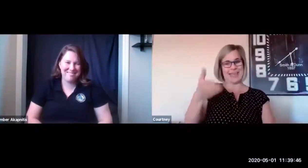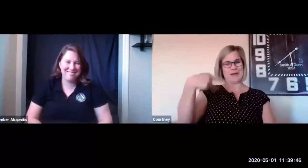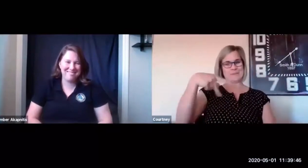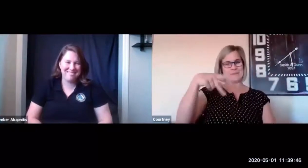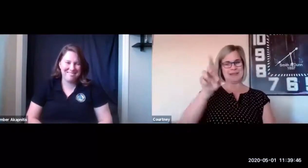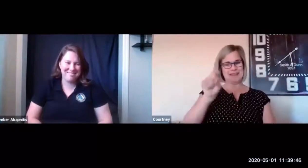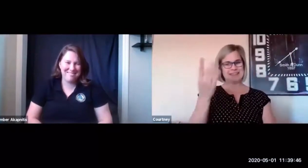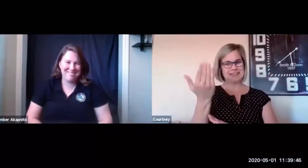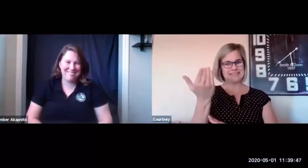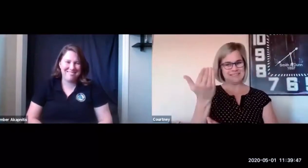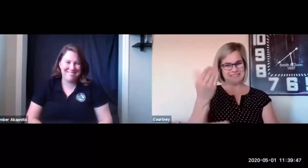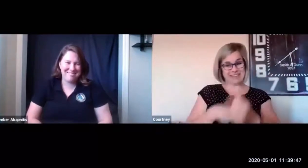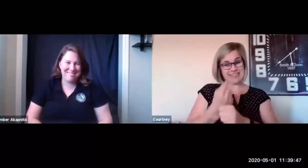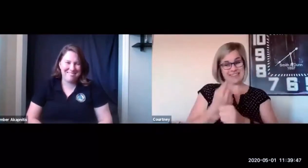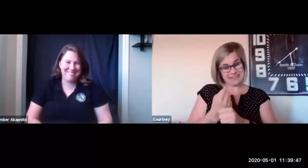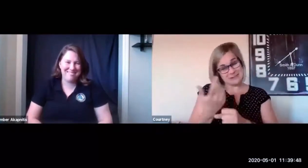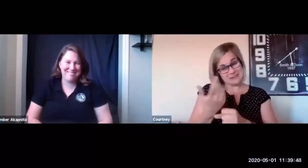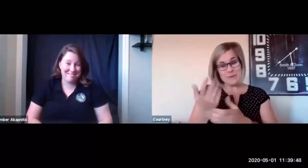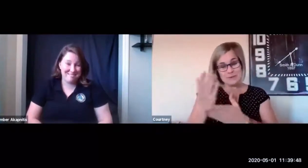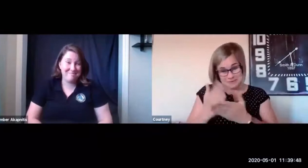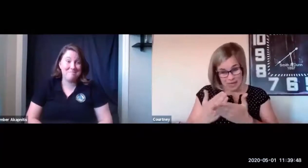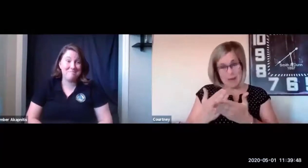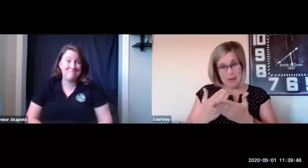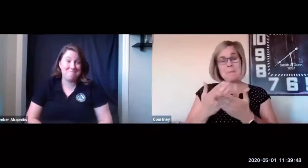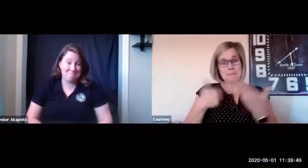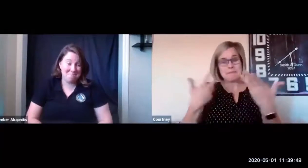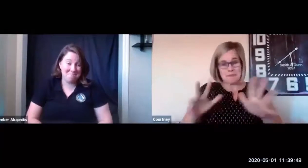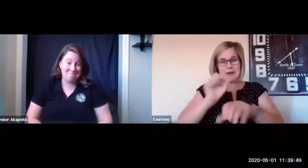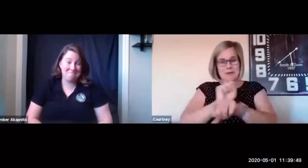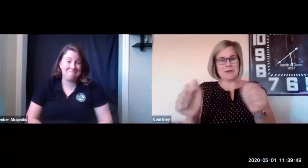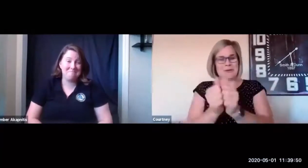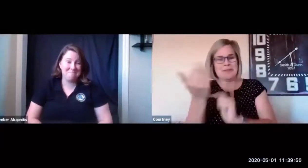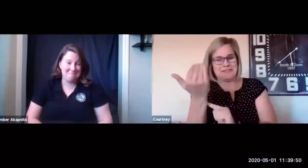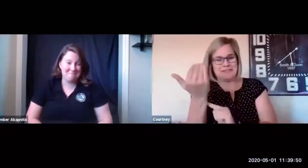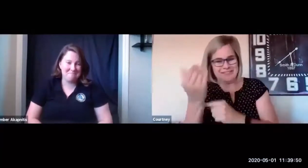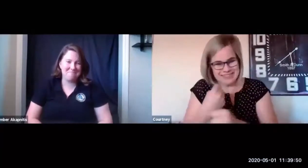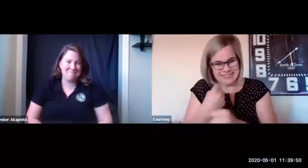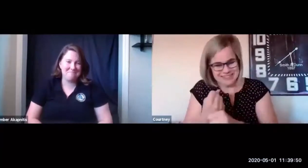before I became the principal. I've been at PDSD for 15 years so some of you